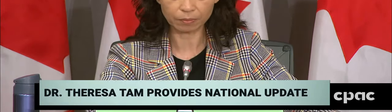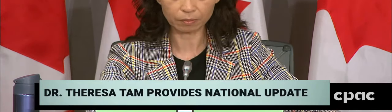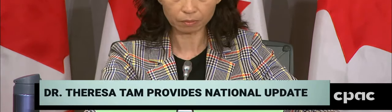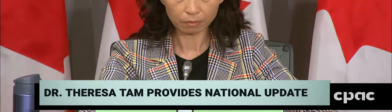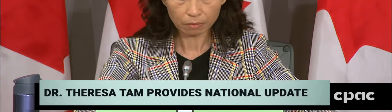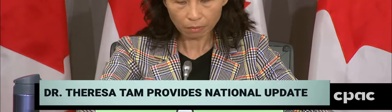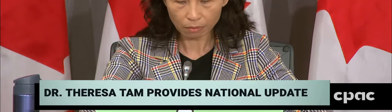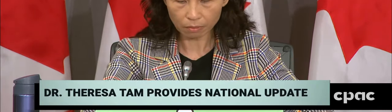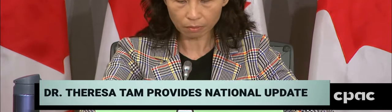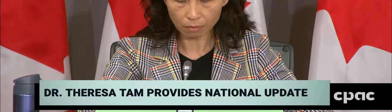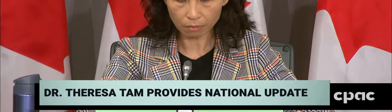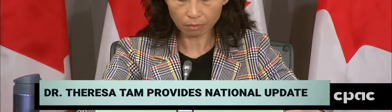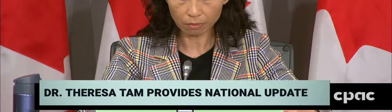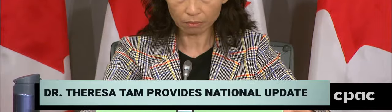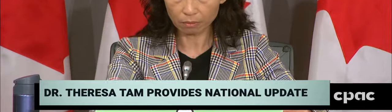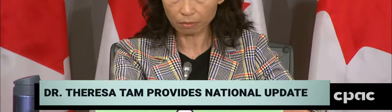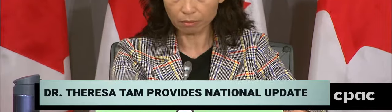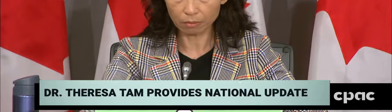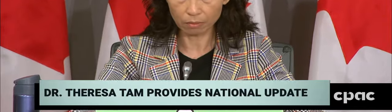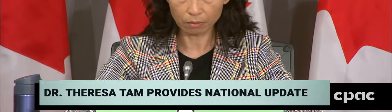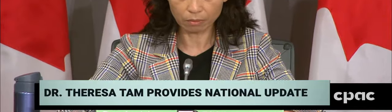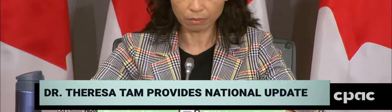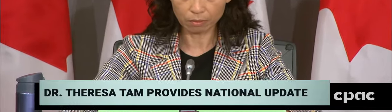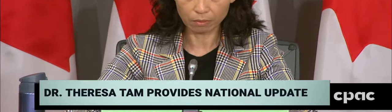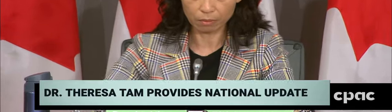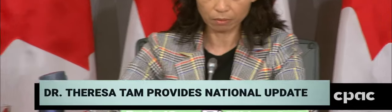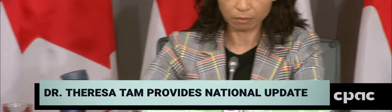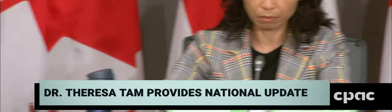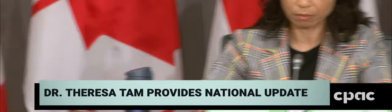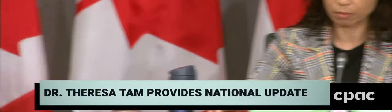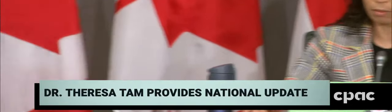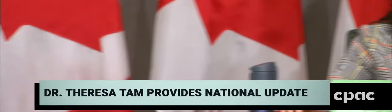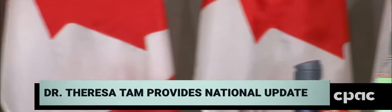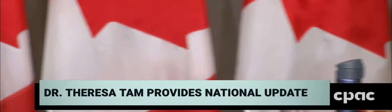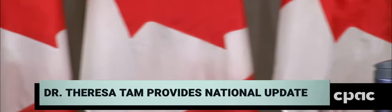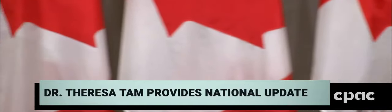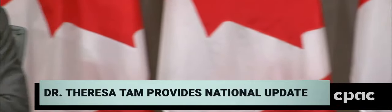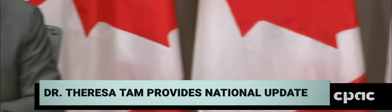PHYSICAL DISTANCING IS NOT POSSIBLE. THANK YOU.